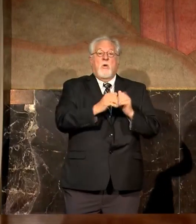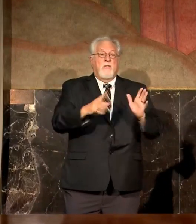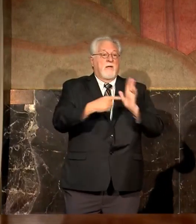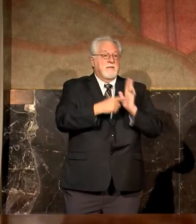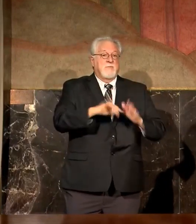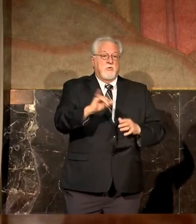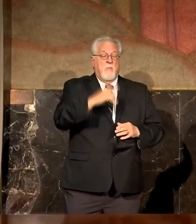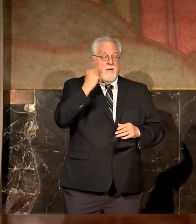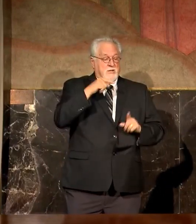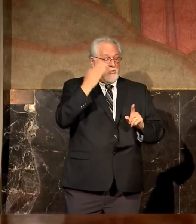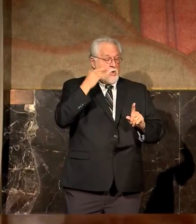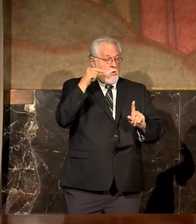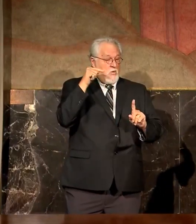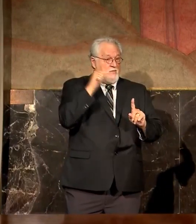ALREADY DONE ONE HUNDRED